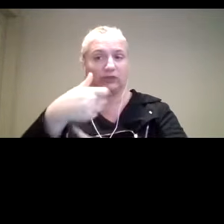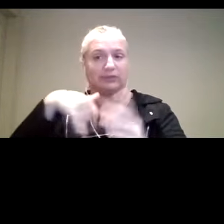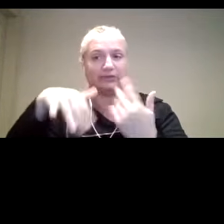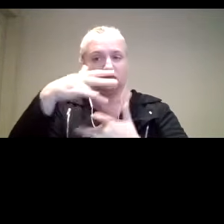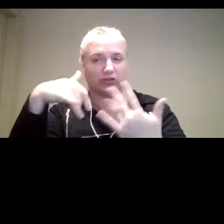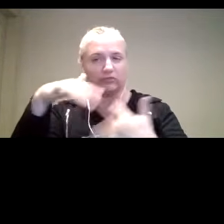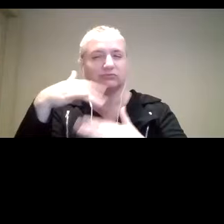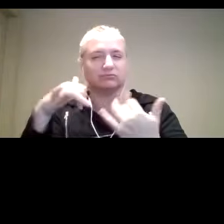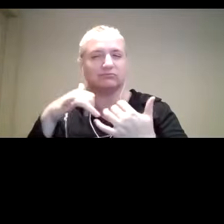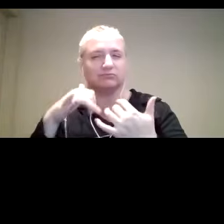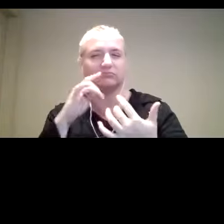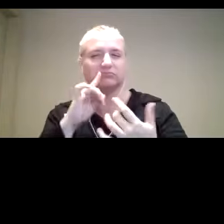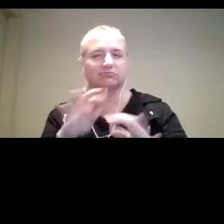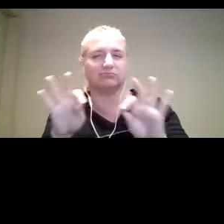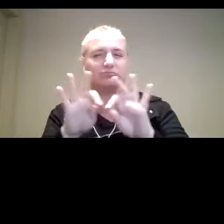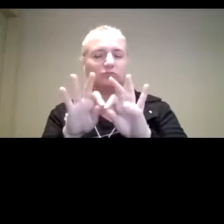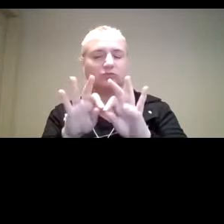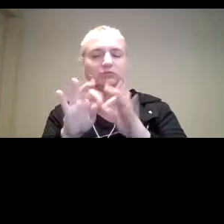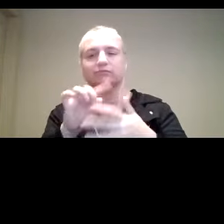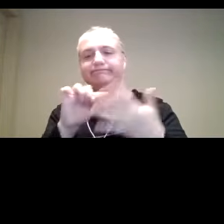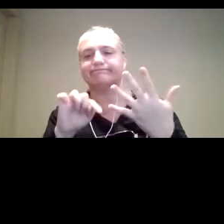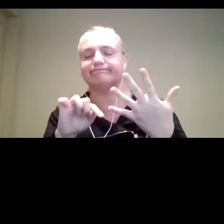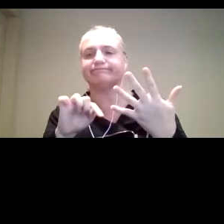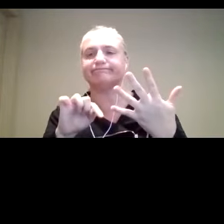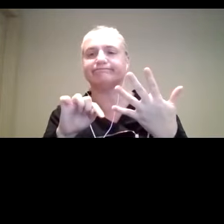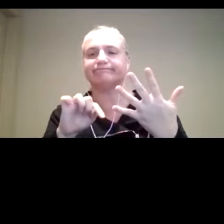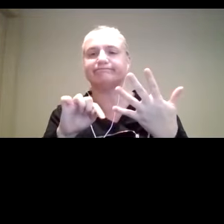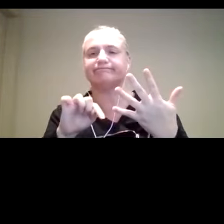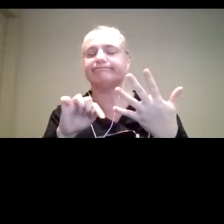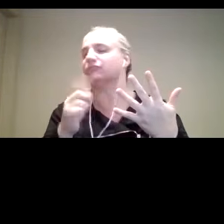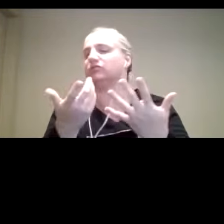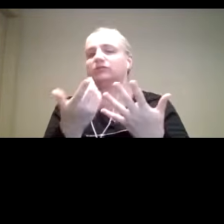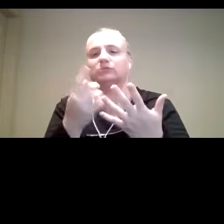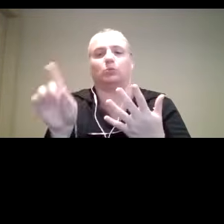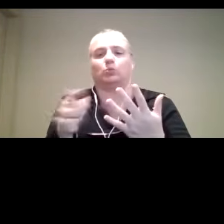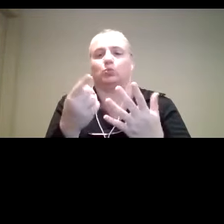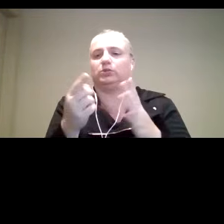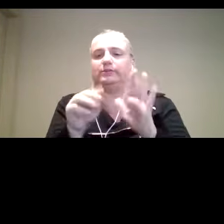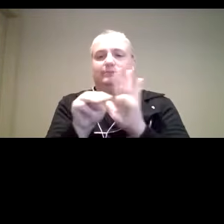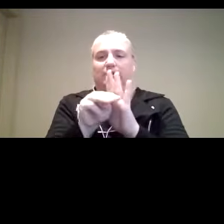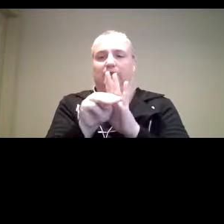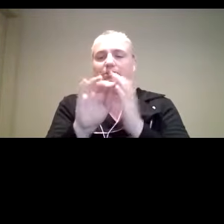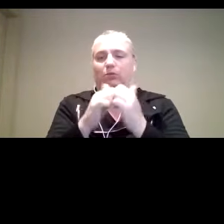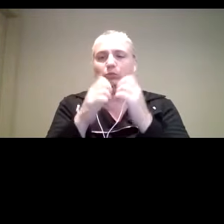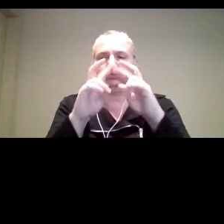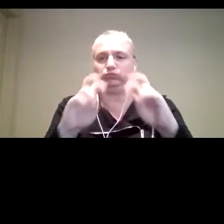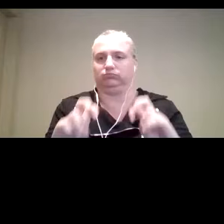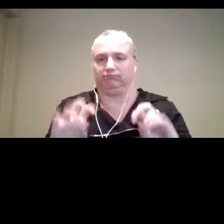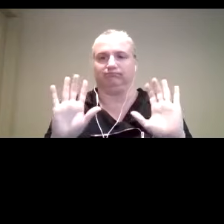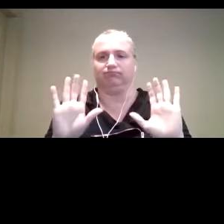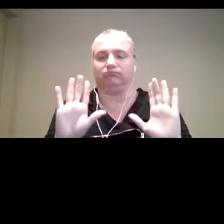So, this is just a model for an assessment and how we get to that intervention piece.